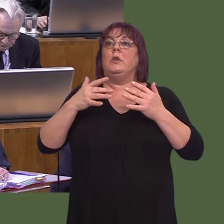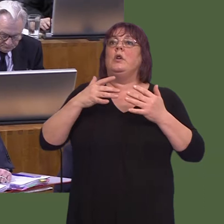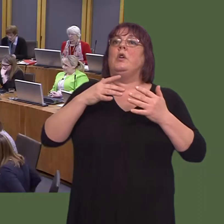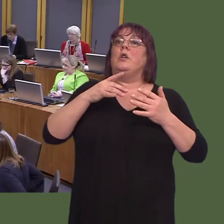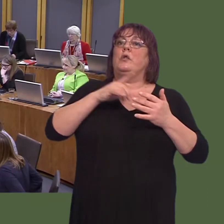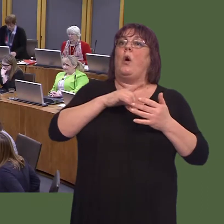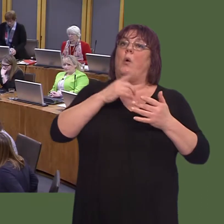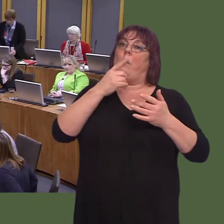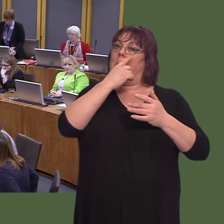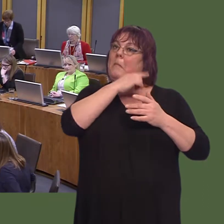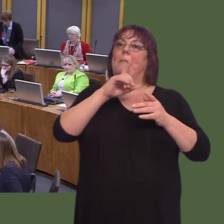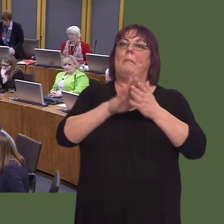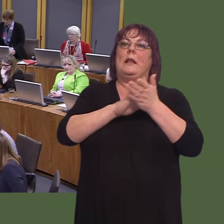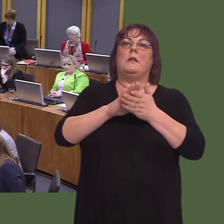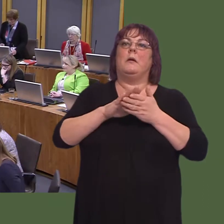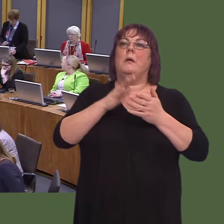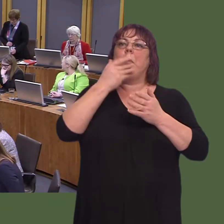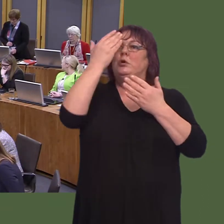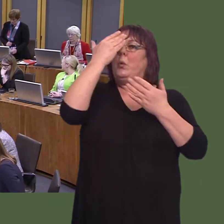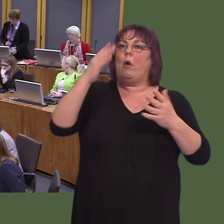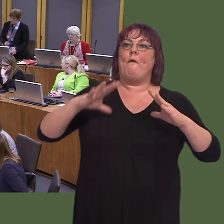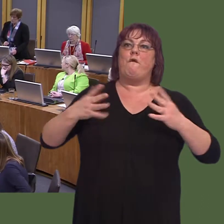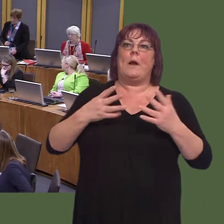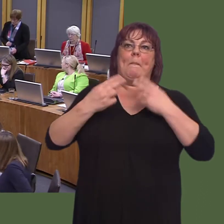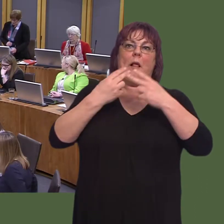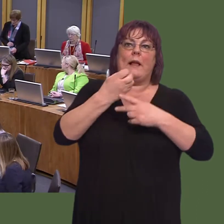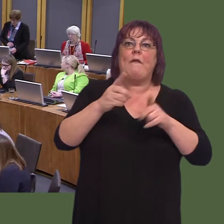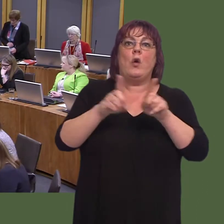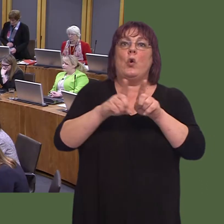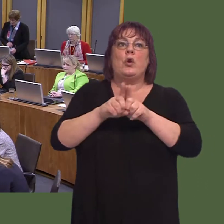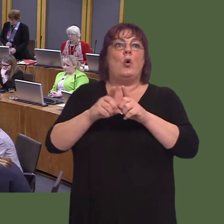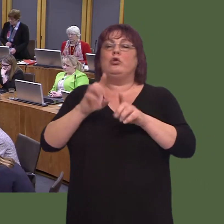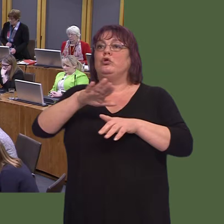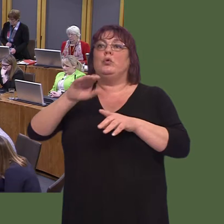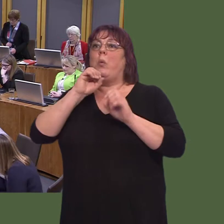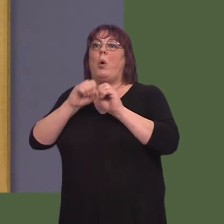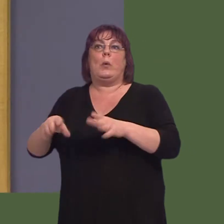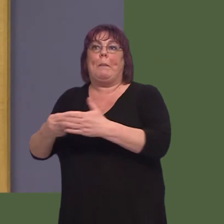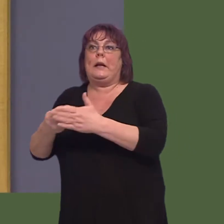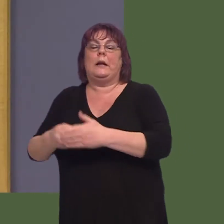Joyce Watson AM: There is, of course, evidence of a link between cashless payment systems